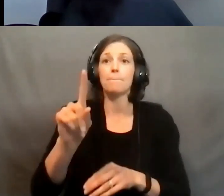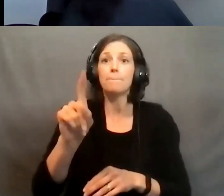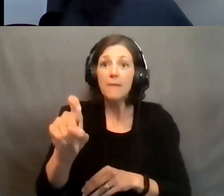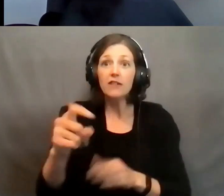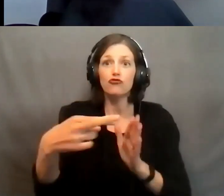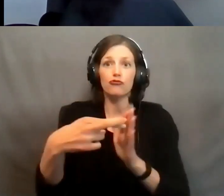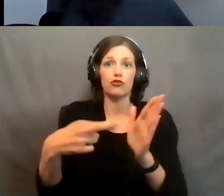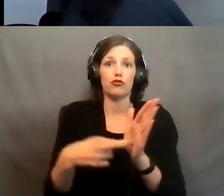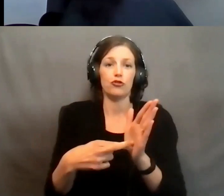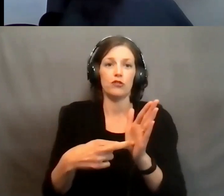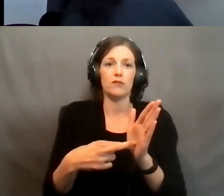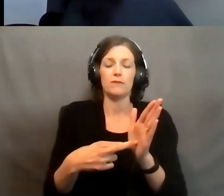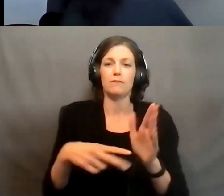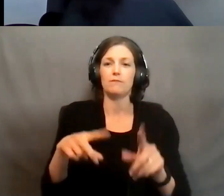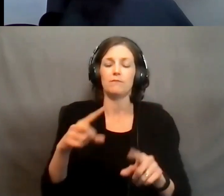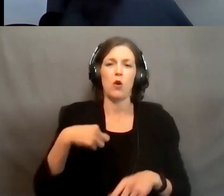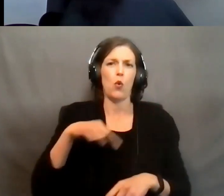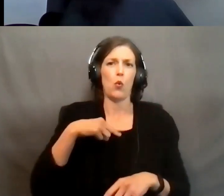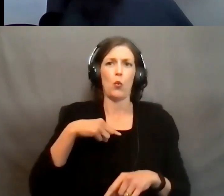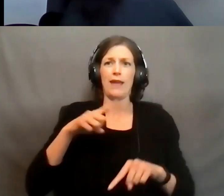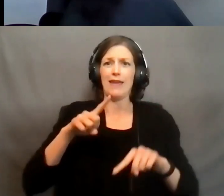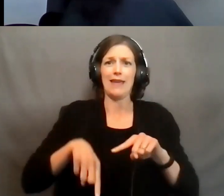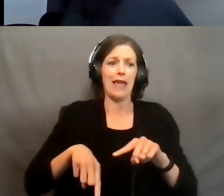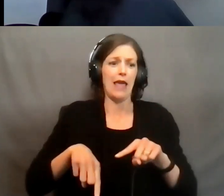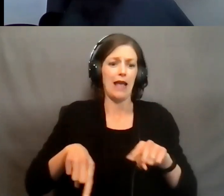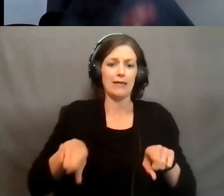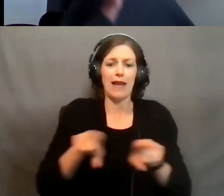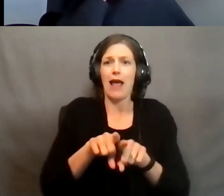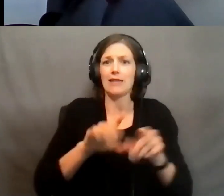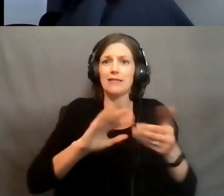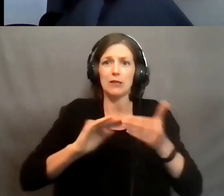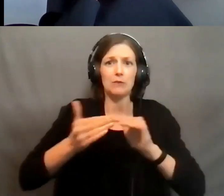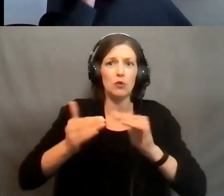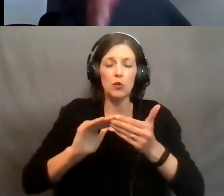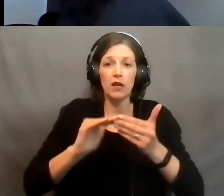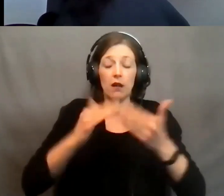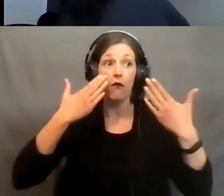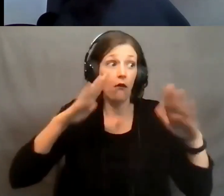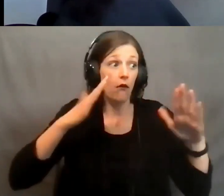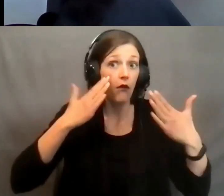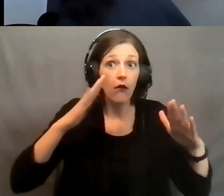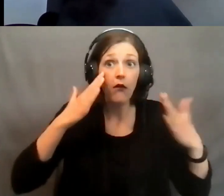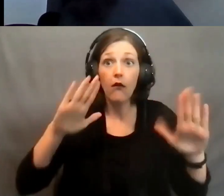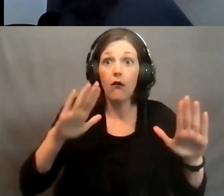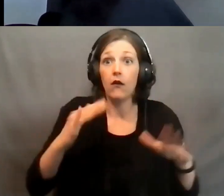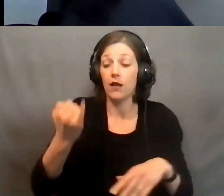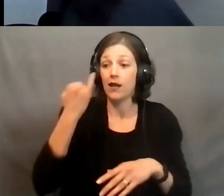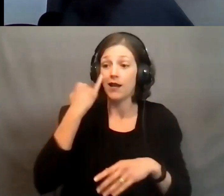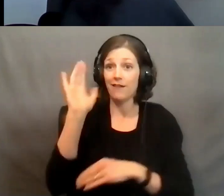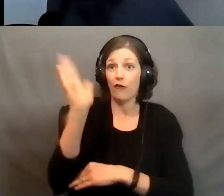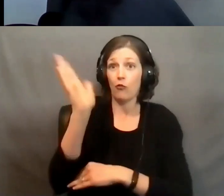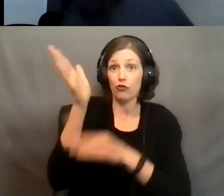be in a position as a community of not knowing 13:08:51 whether a presenter , we discussed this